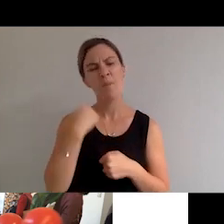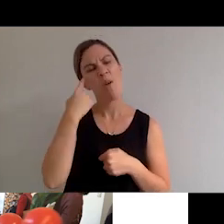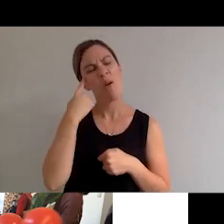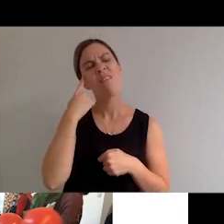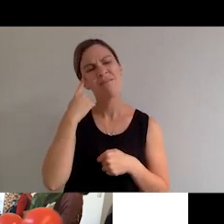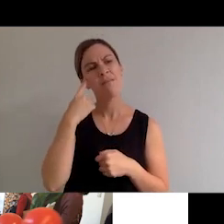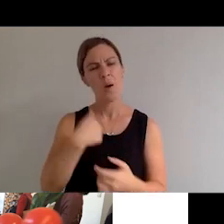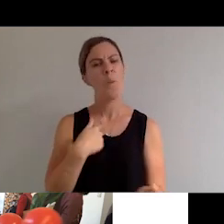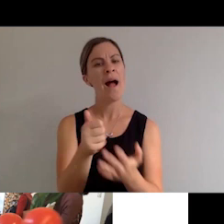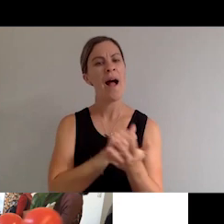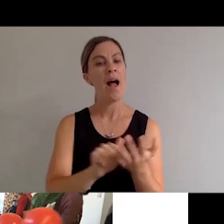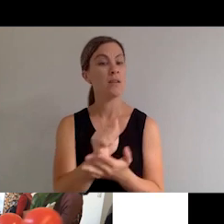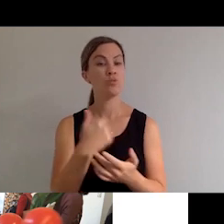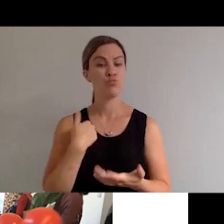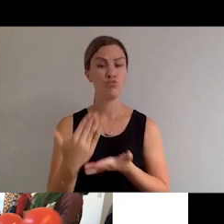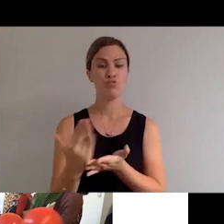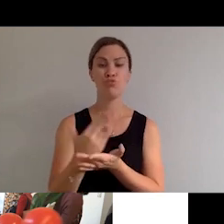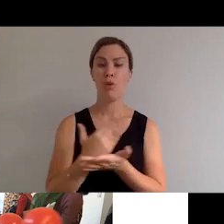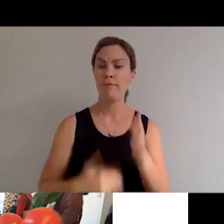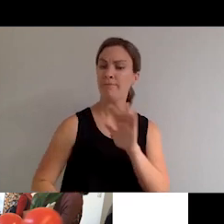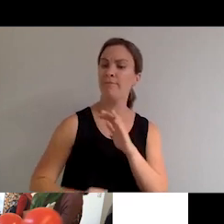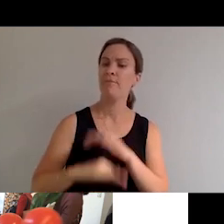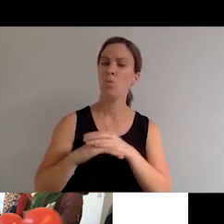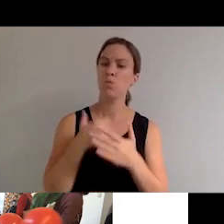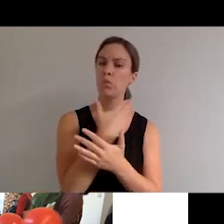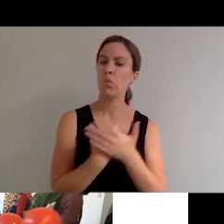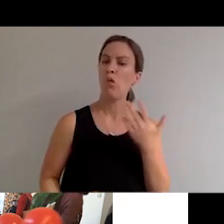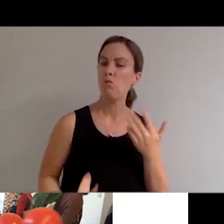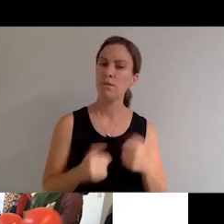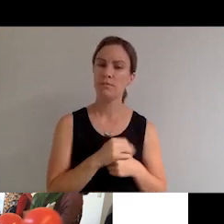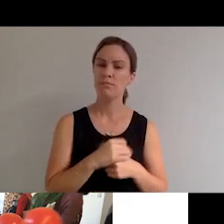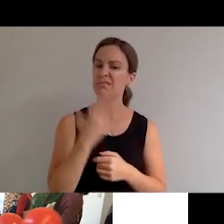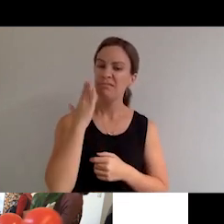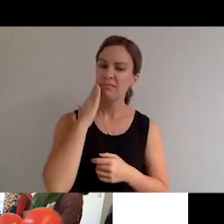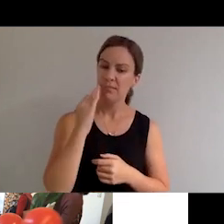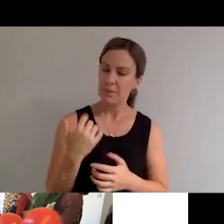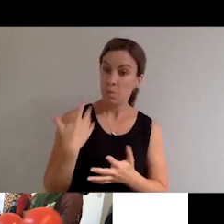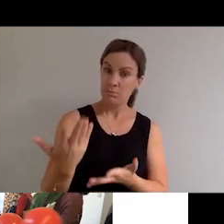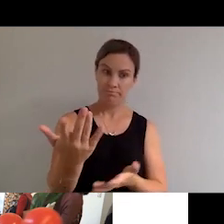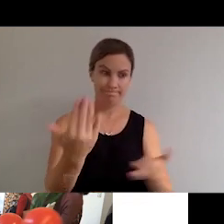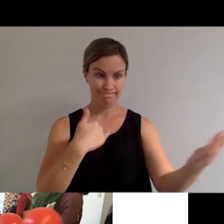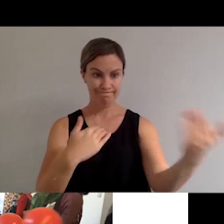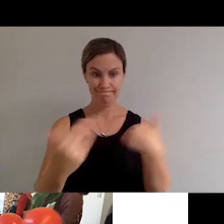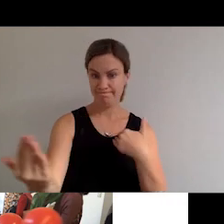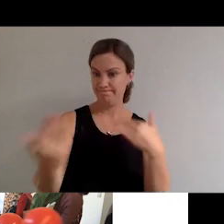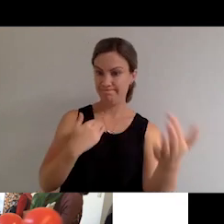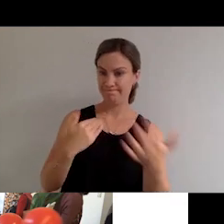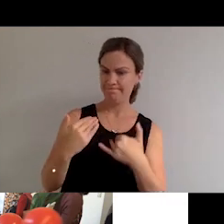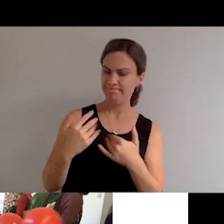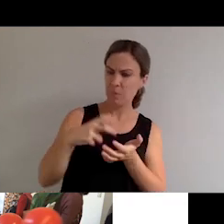share our stories in whatever artform we work in. This is what we do. We invite other people to become vulnerable and share their stories,